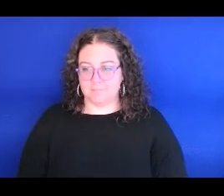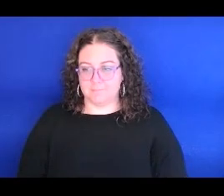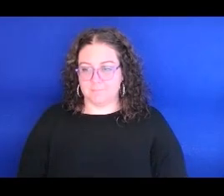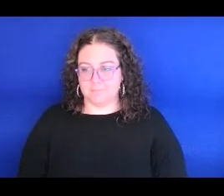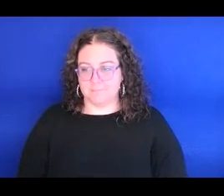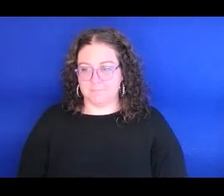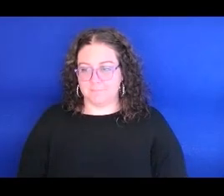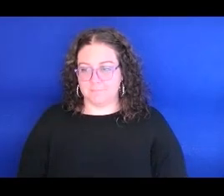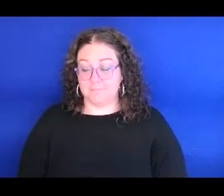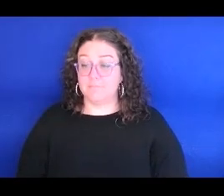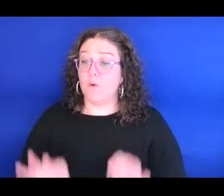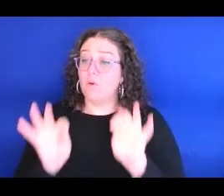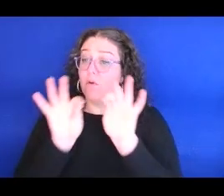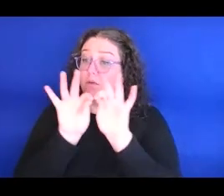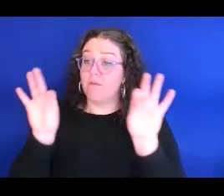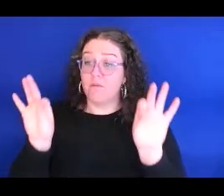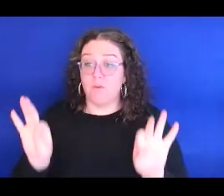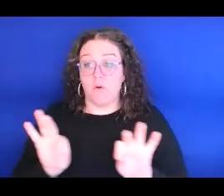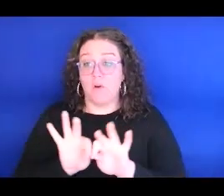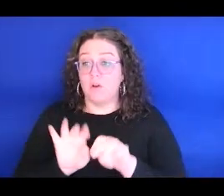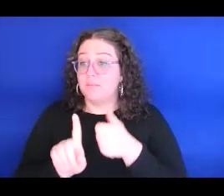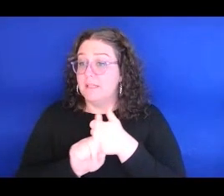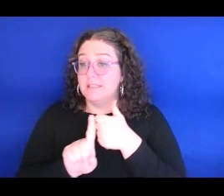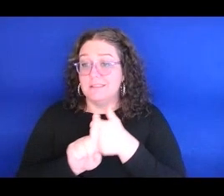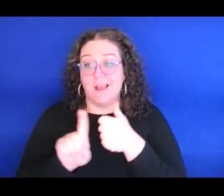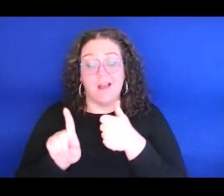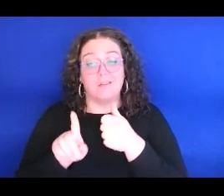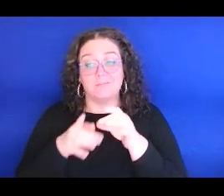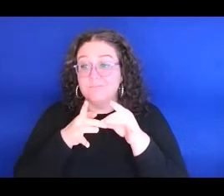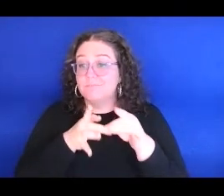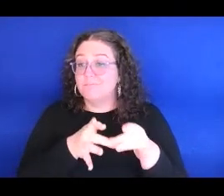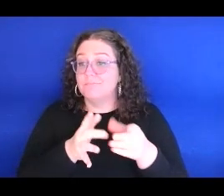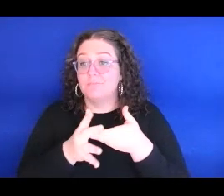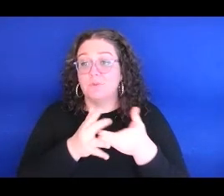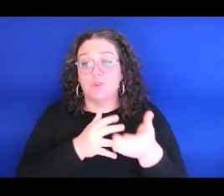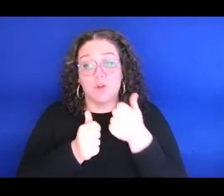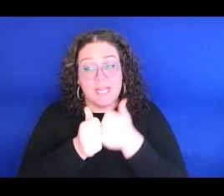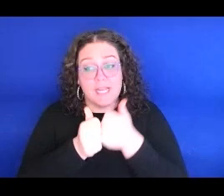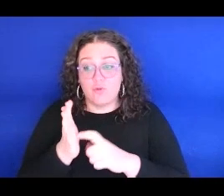The form walks you through each required field such as title, description, audience,